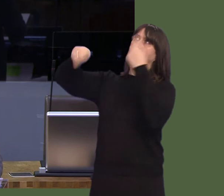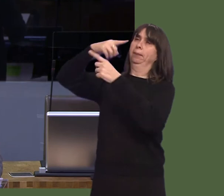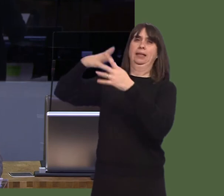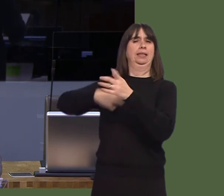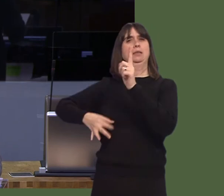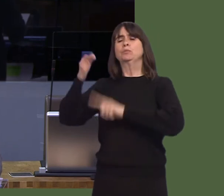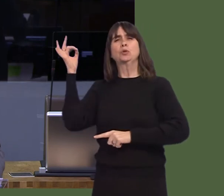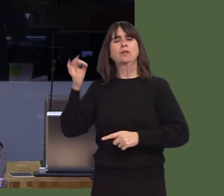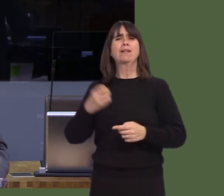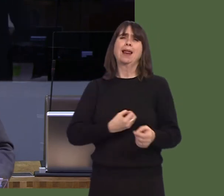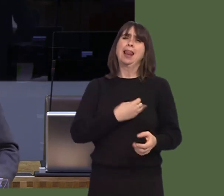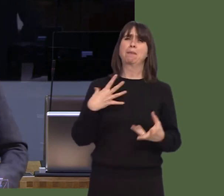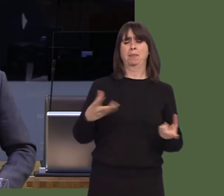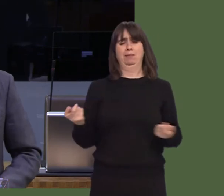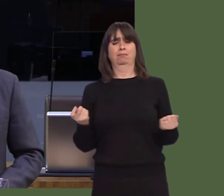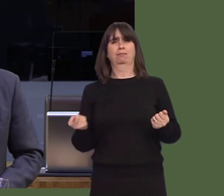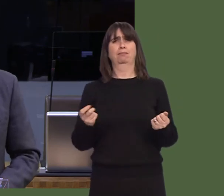the lamb producers and farmers of Wales will be better outside of the single market.